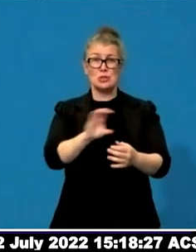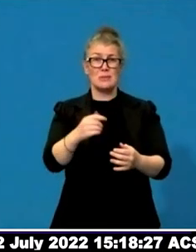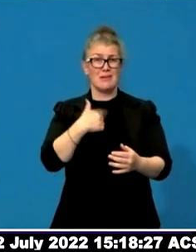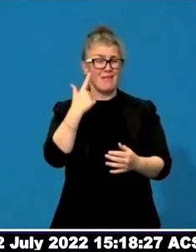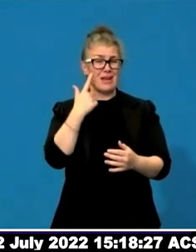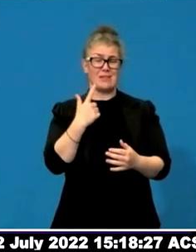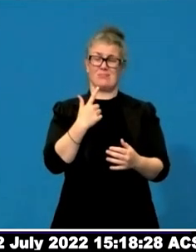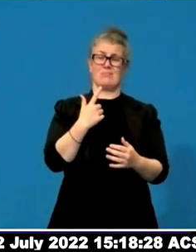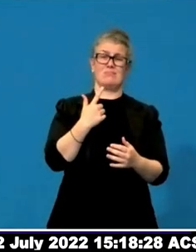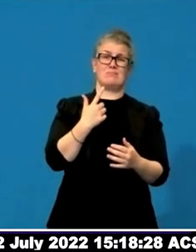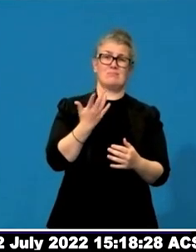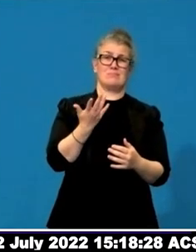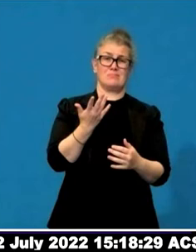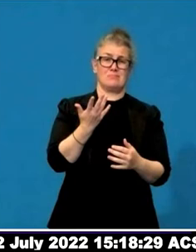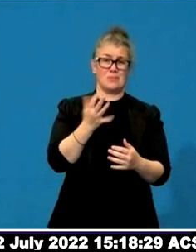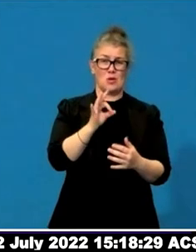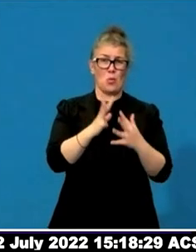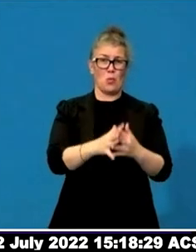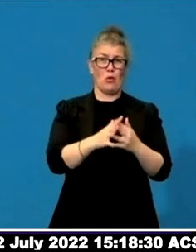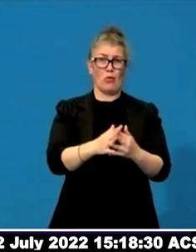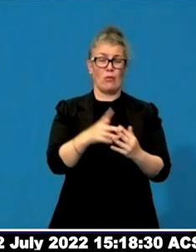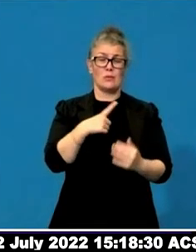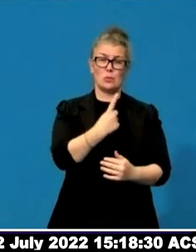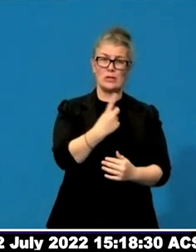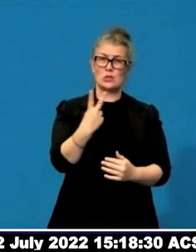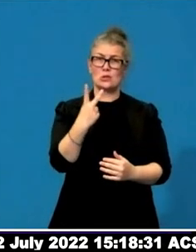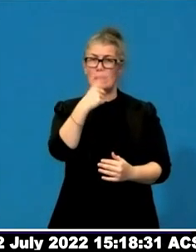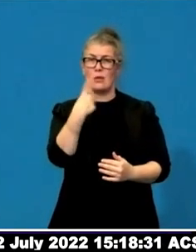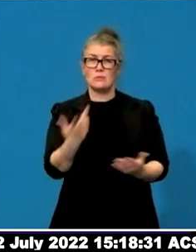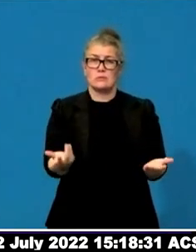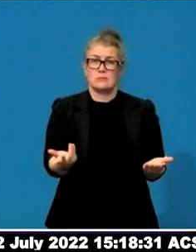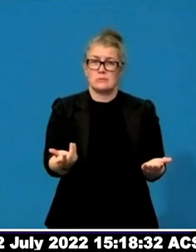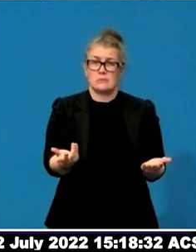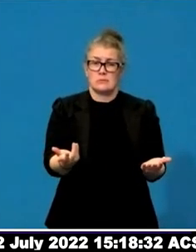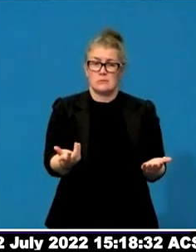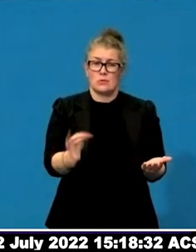It was, like I said, one hour or two hours. And you really need time to nut out a lot of things.